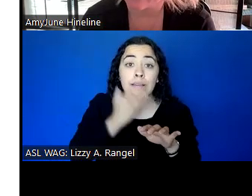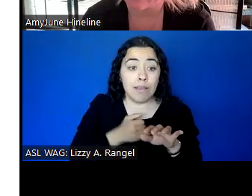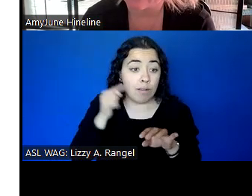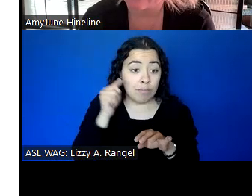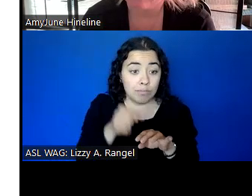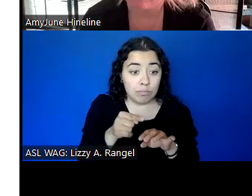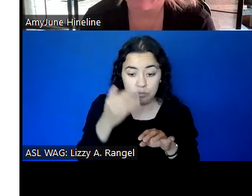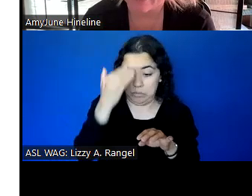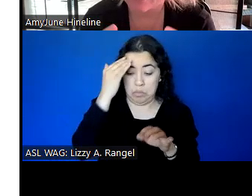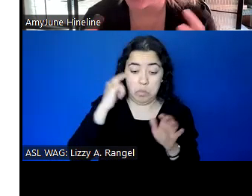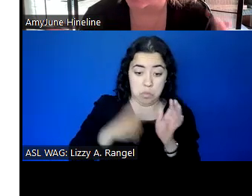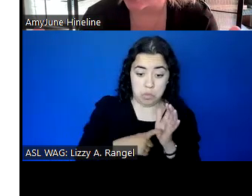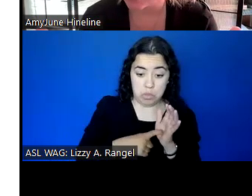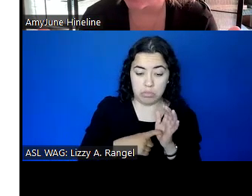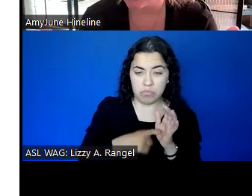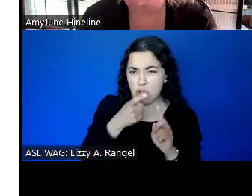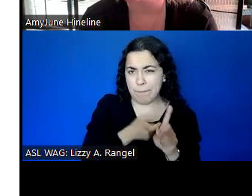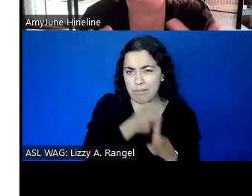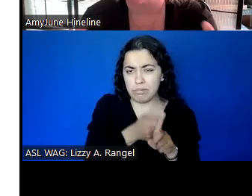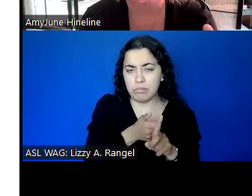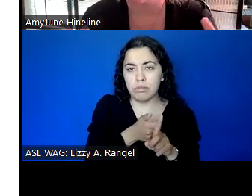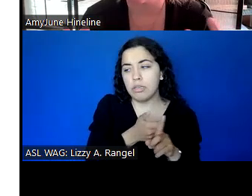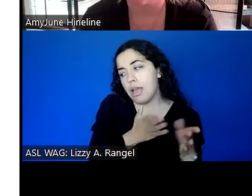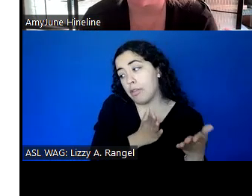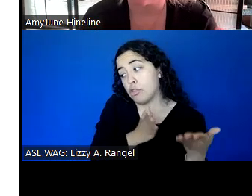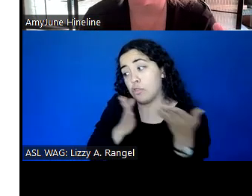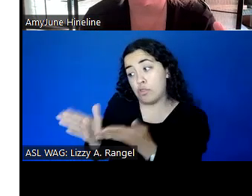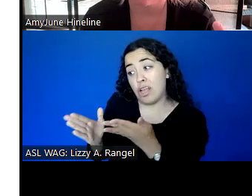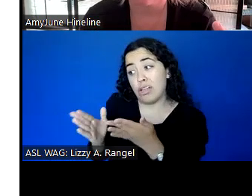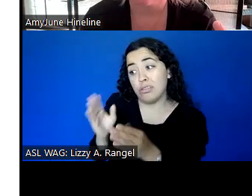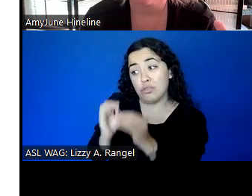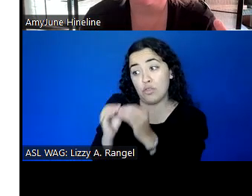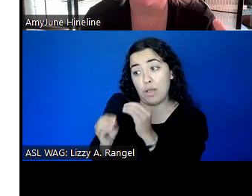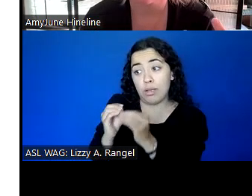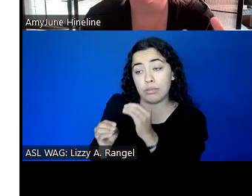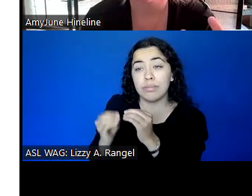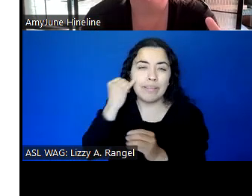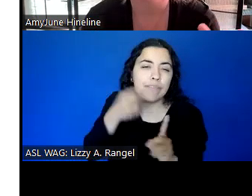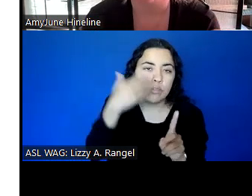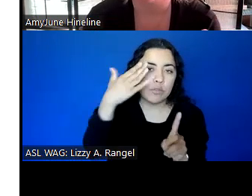number is very helpful. And this really helps all users, but particularly those with cognitive,